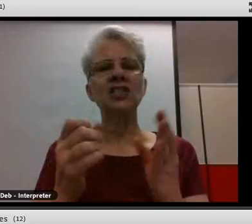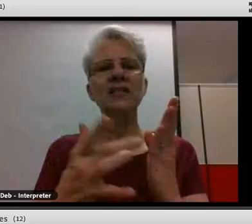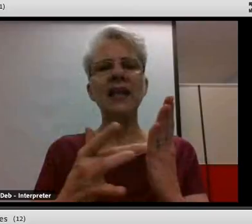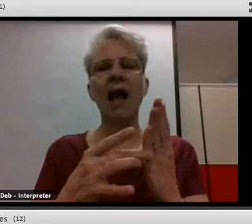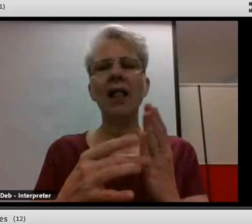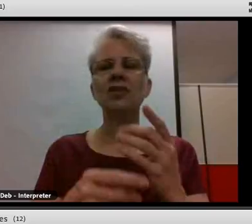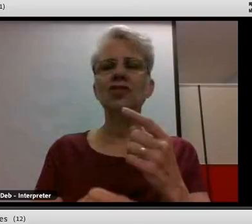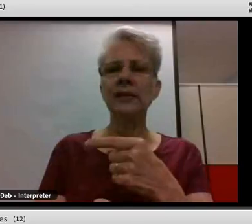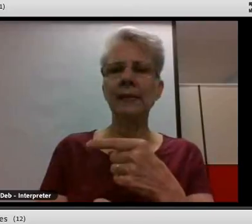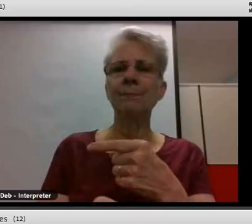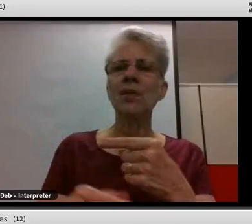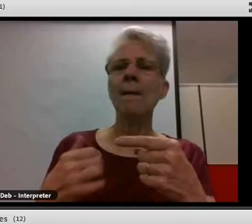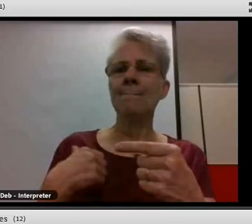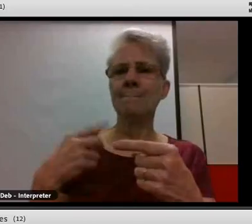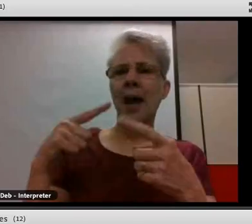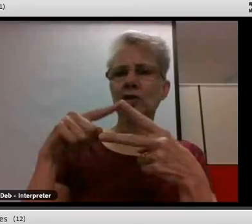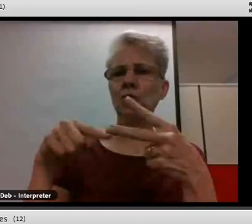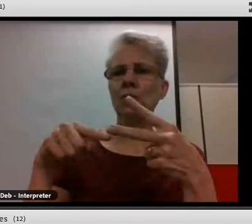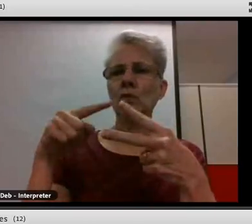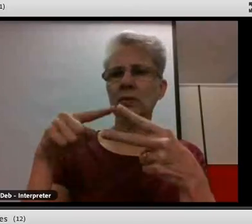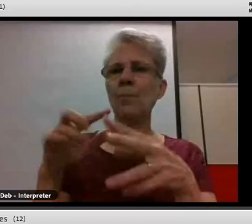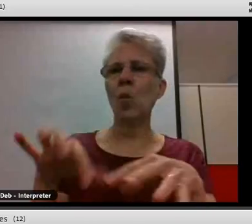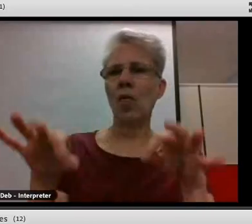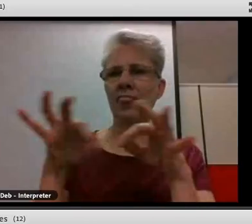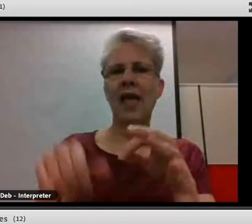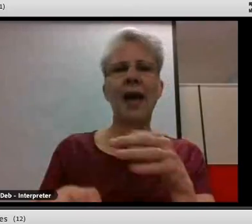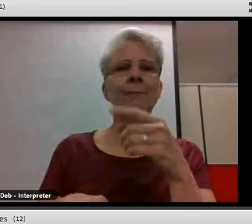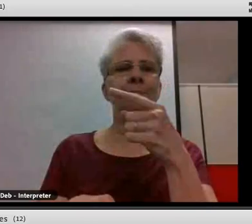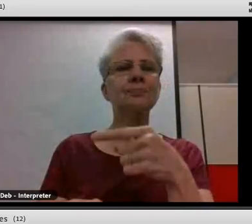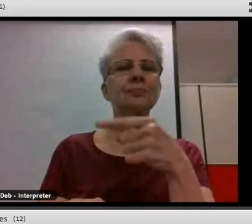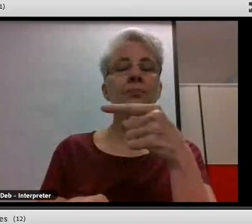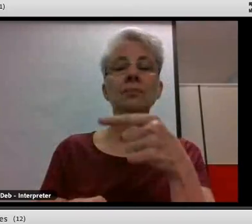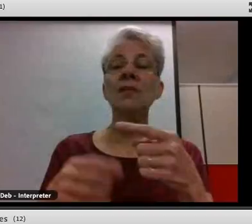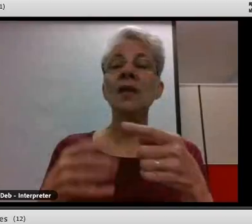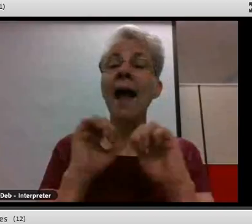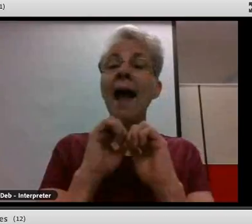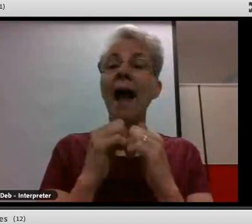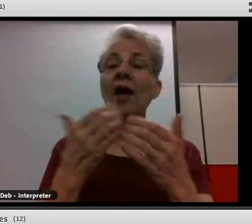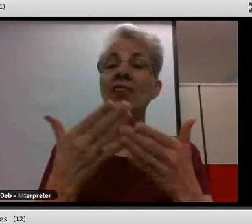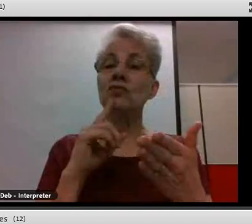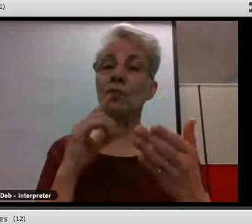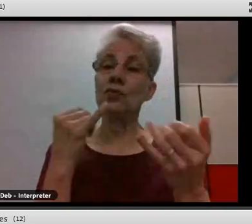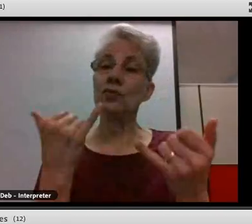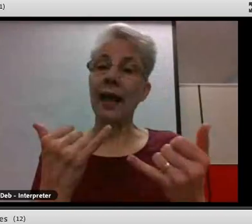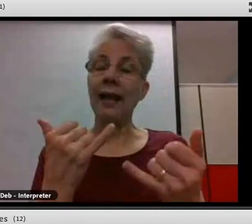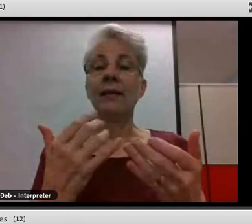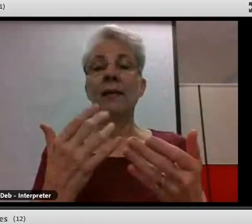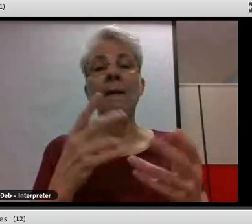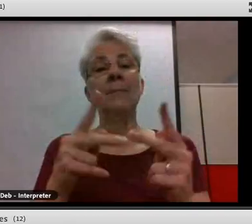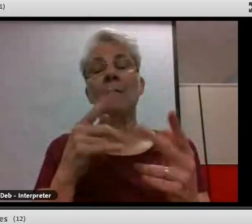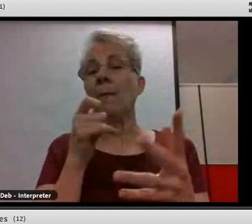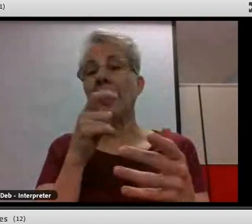are actually going to work for them. I guess I would say just don't assume the technology